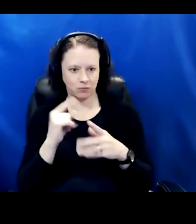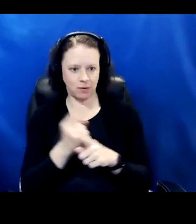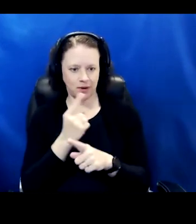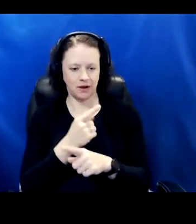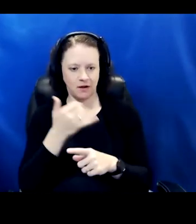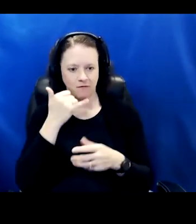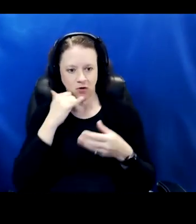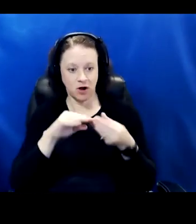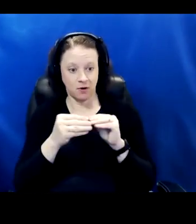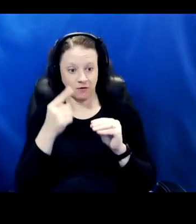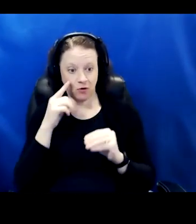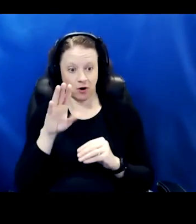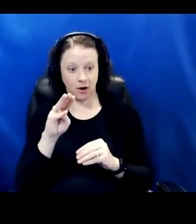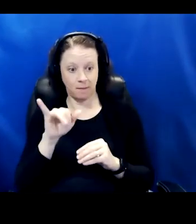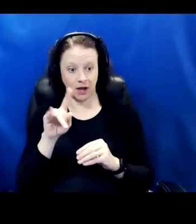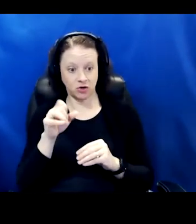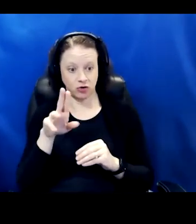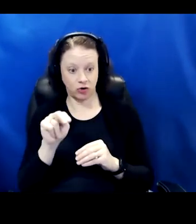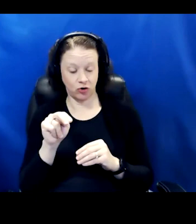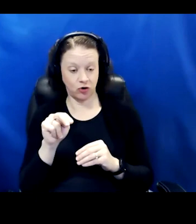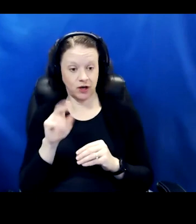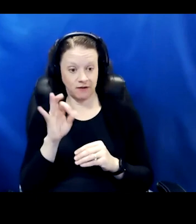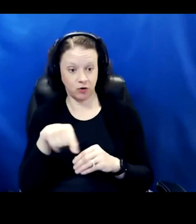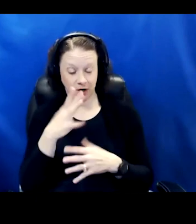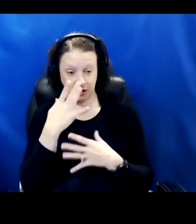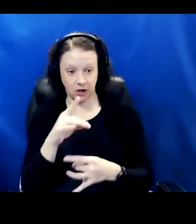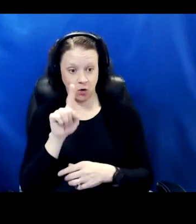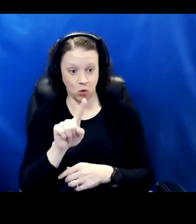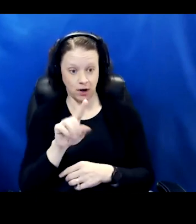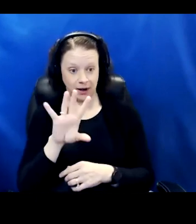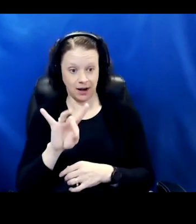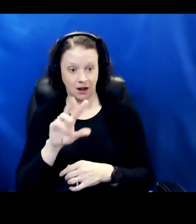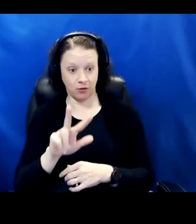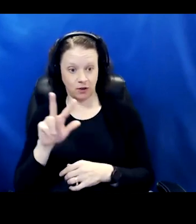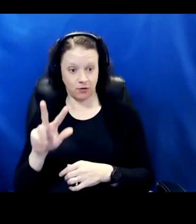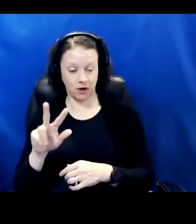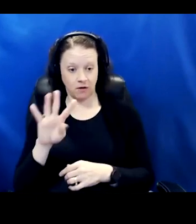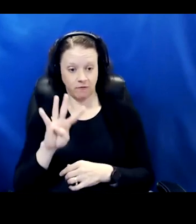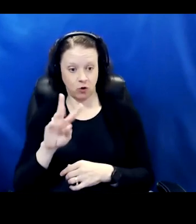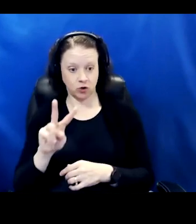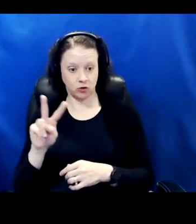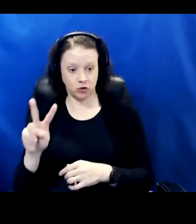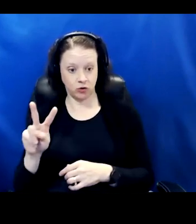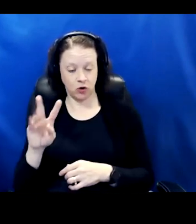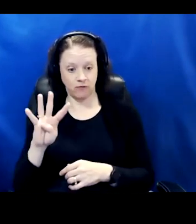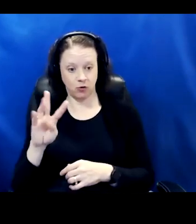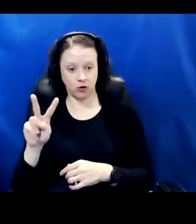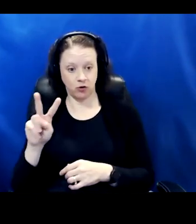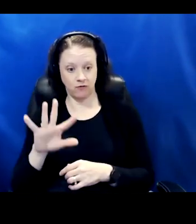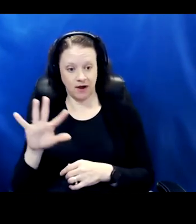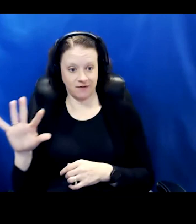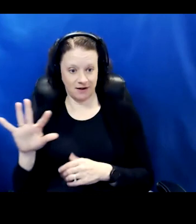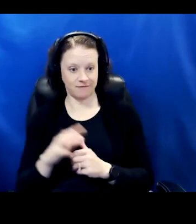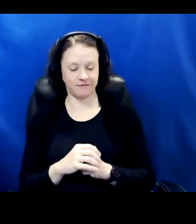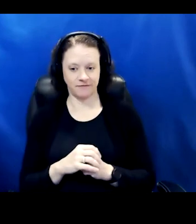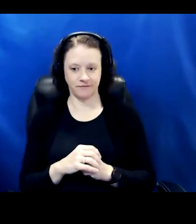in case people are interested is 1-833-422-4255.